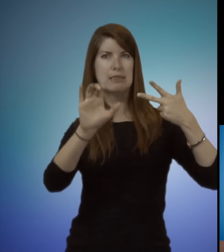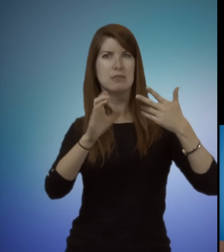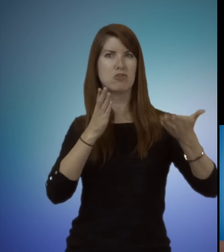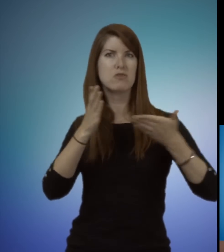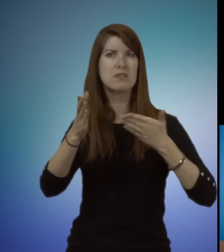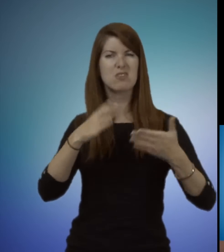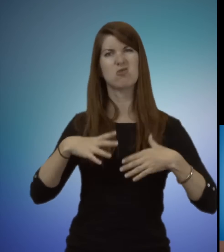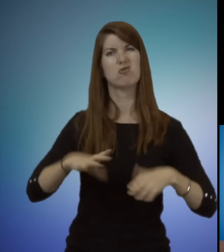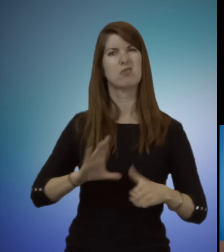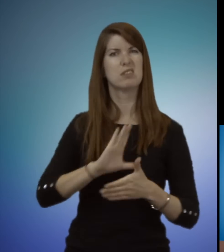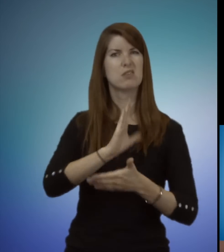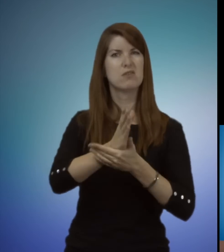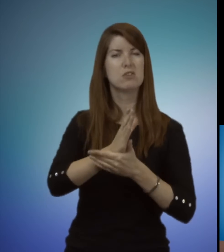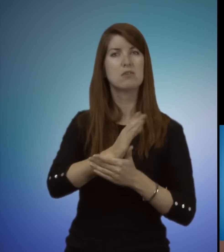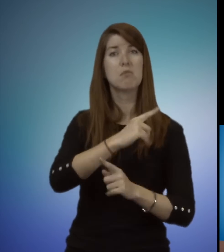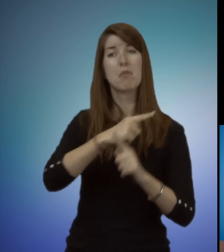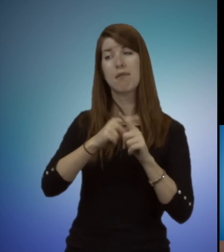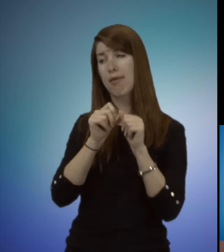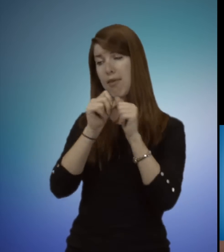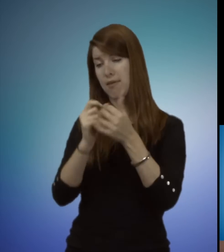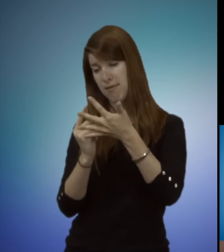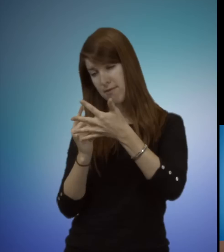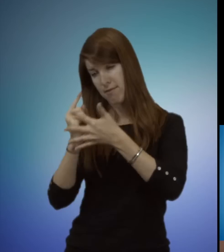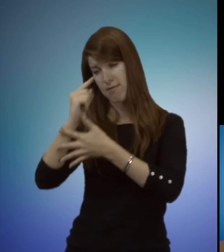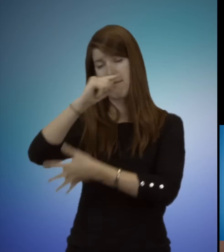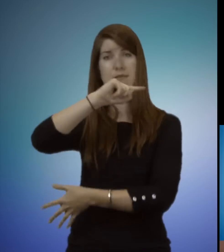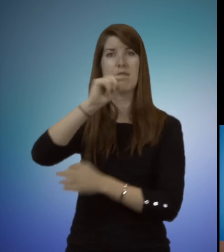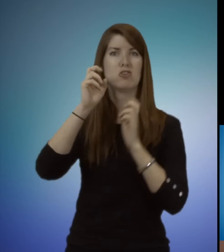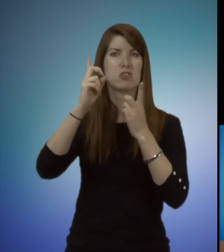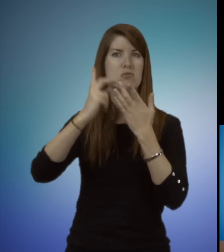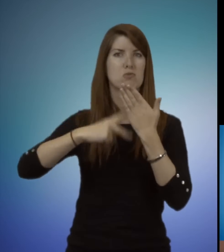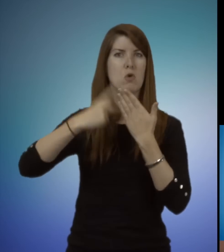the early intervention system, and then continue it through their education program.